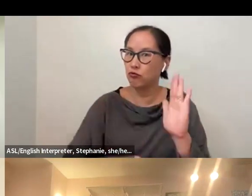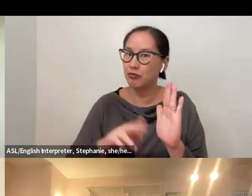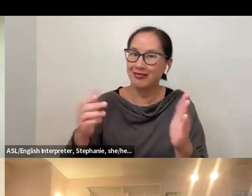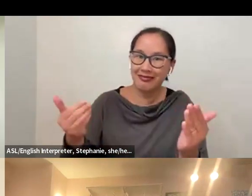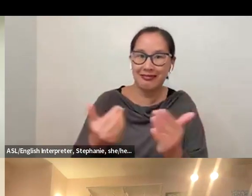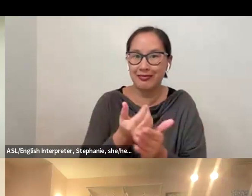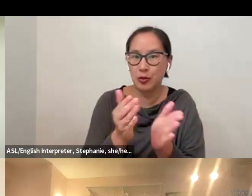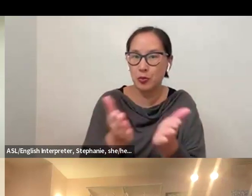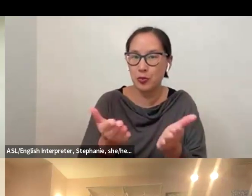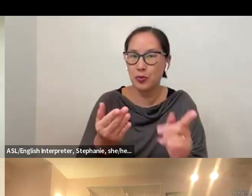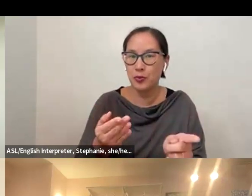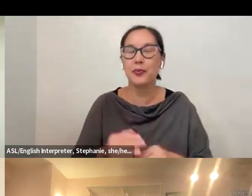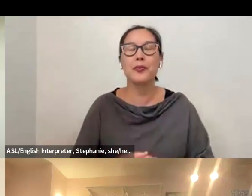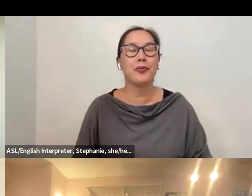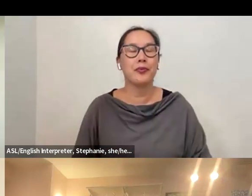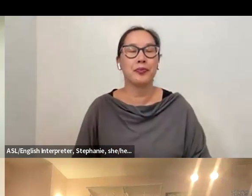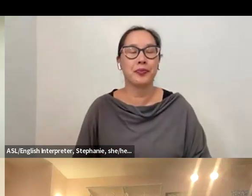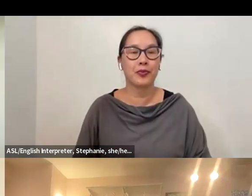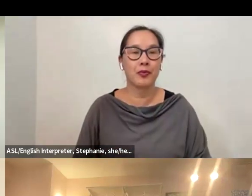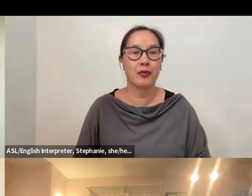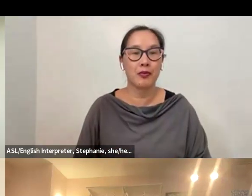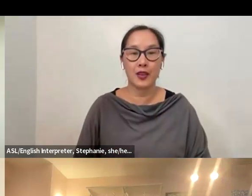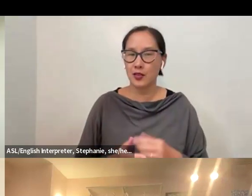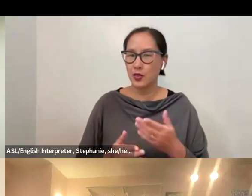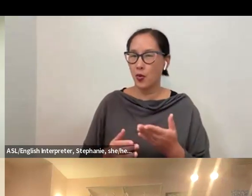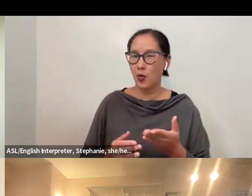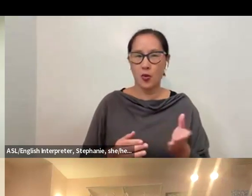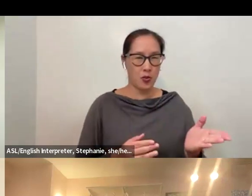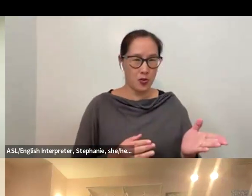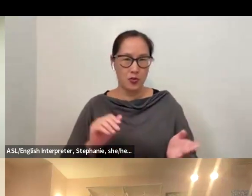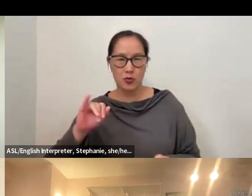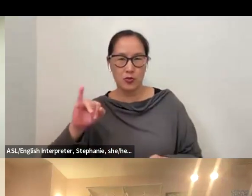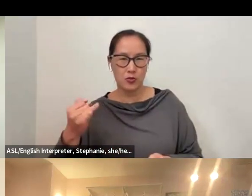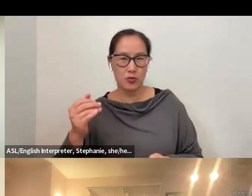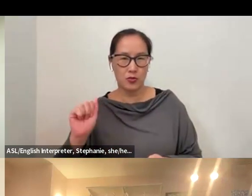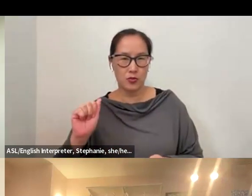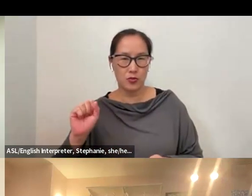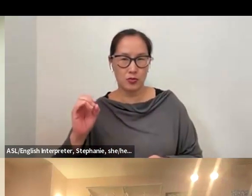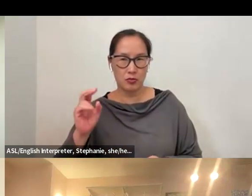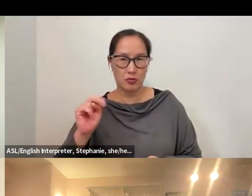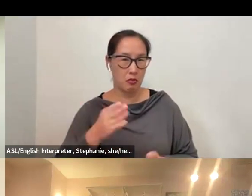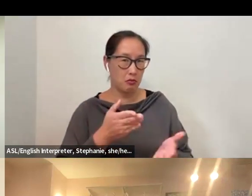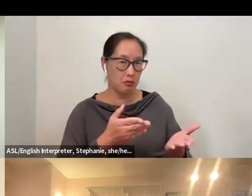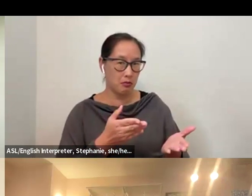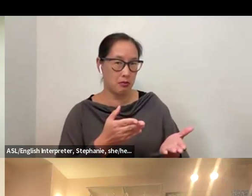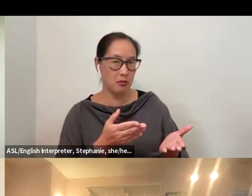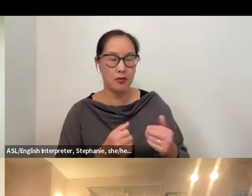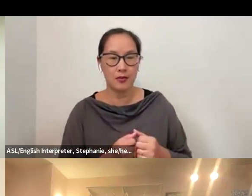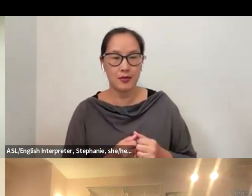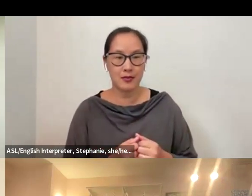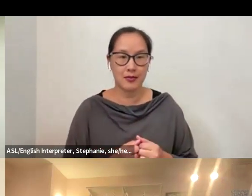So I think I'm going to start with you, Jason, if you've thought of it. Yeah, yeah.